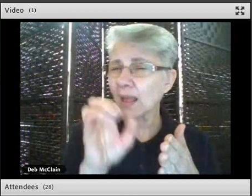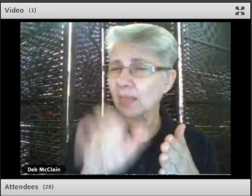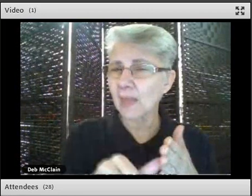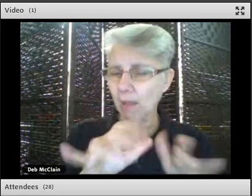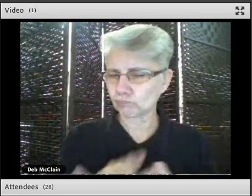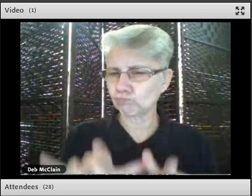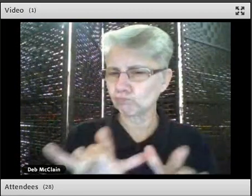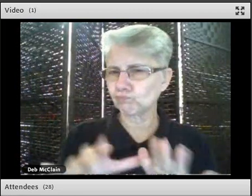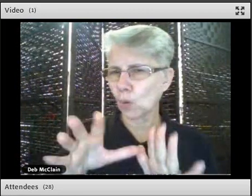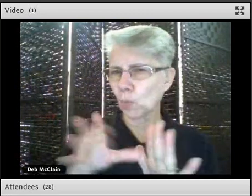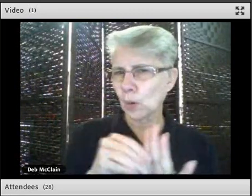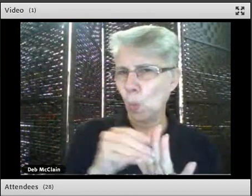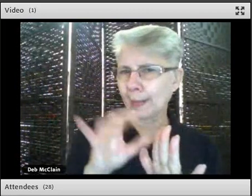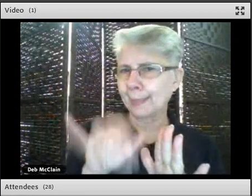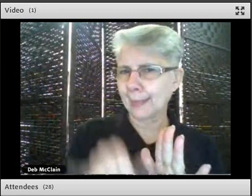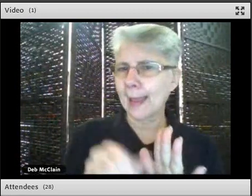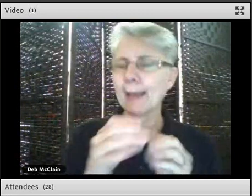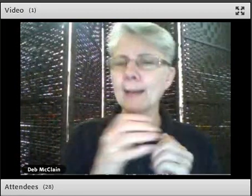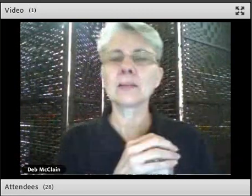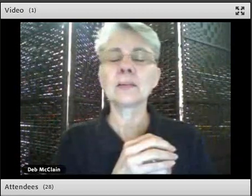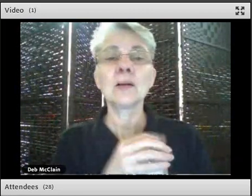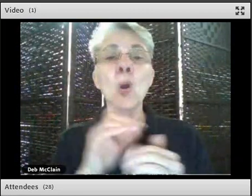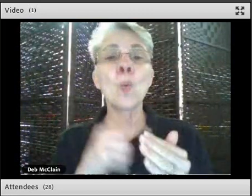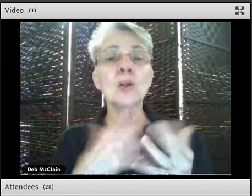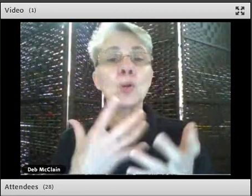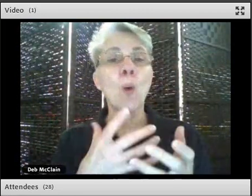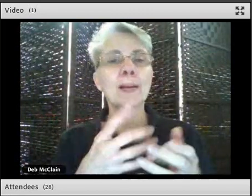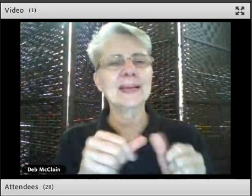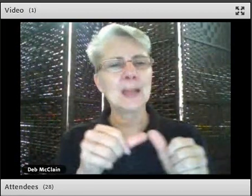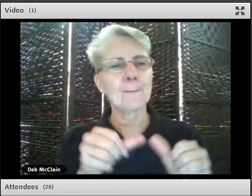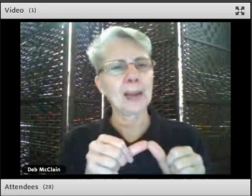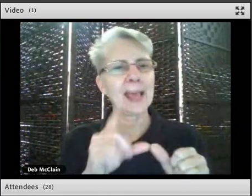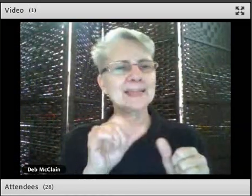And there's two ways to do this. They both use the 518 field.